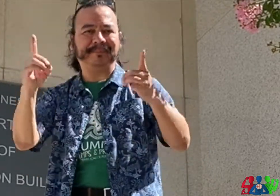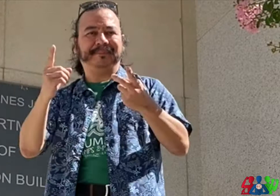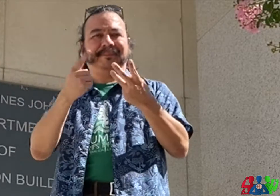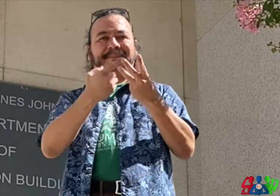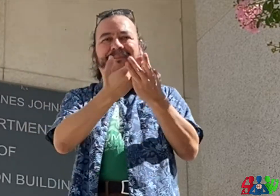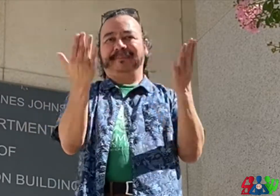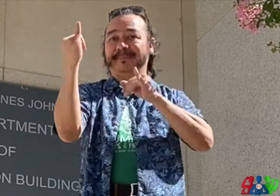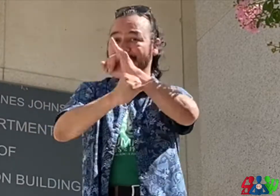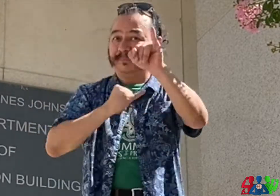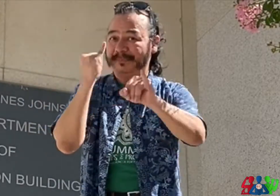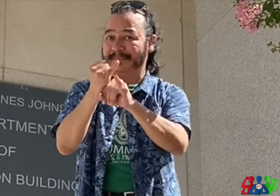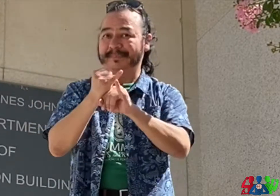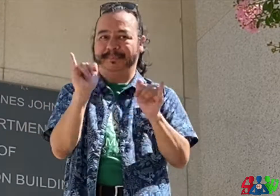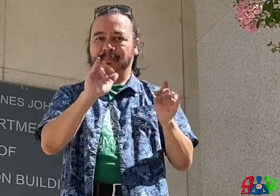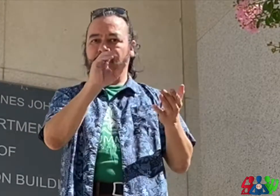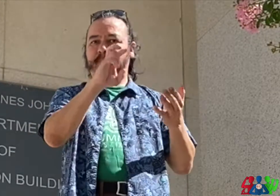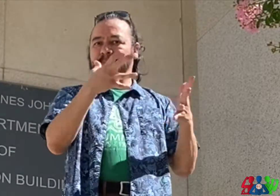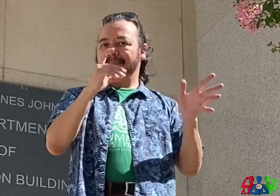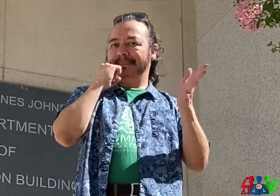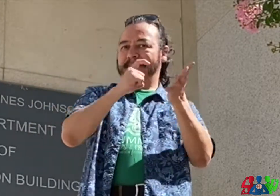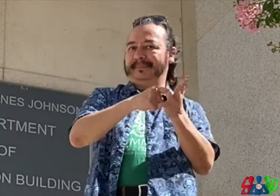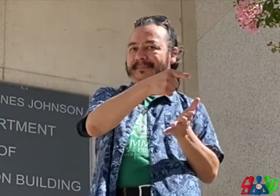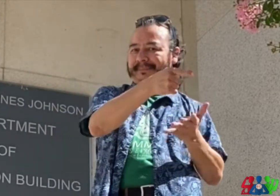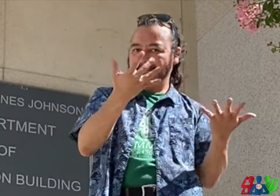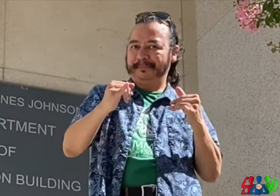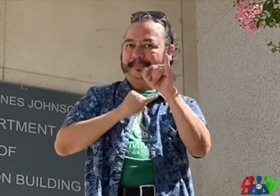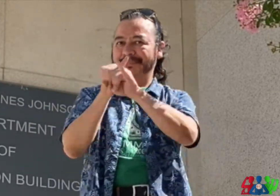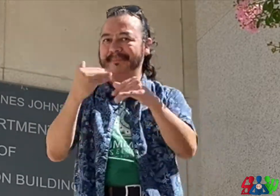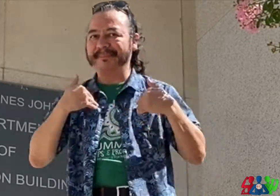Even Common Core State Standard does recognize international approaches that we may add in.